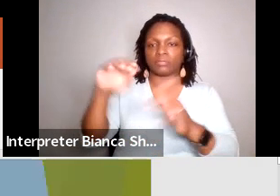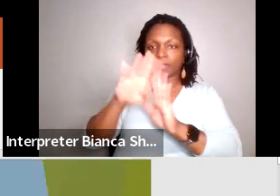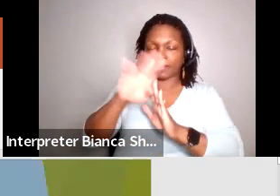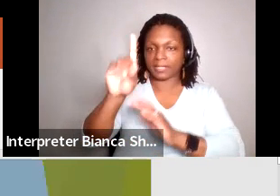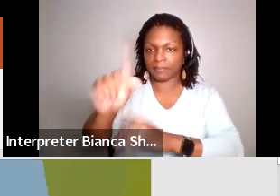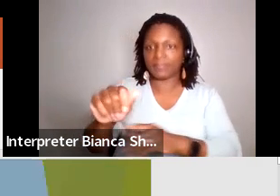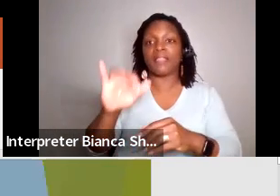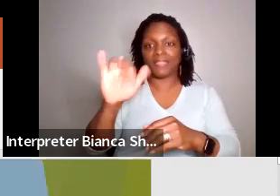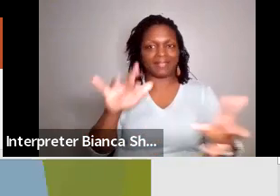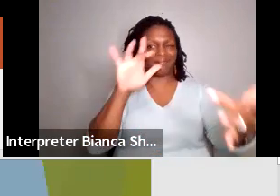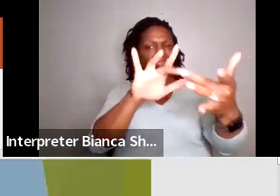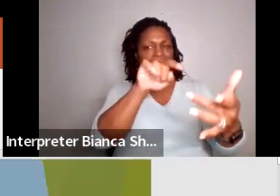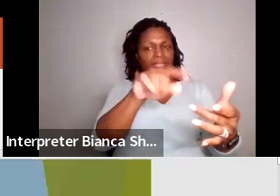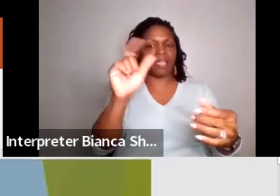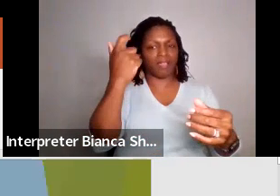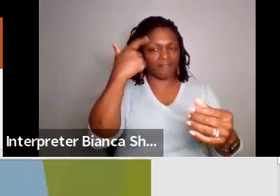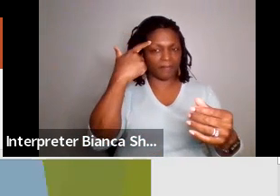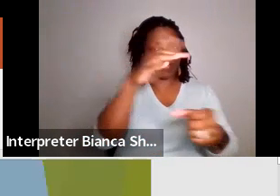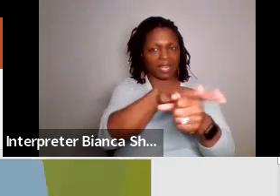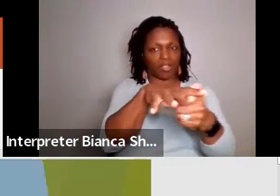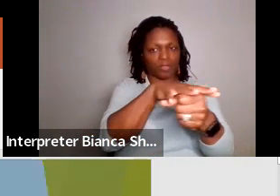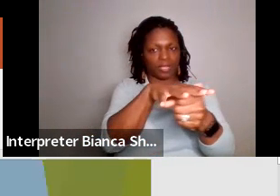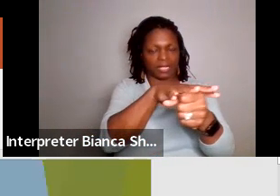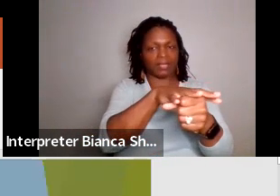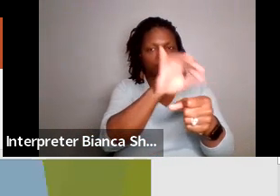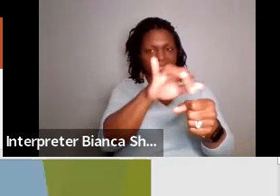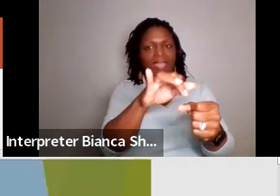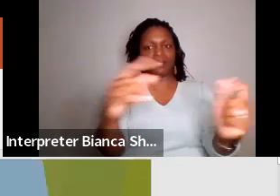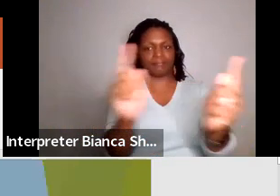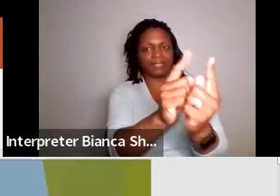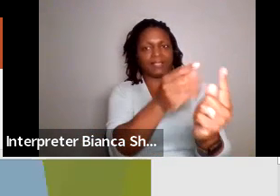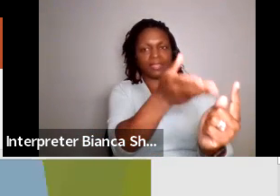reach out to your local governing and entity or human services, district and authority.